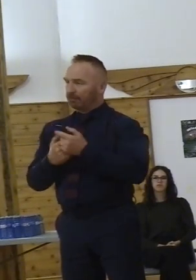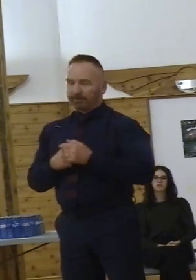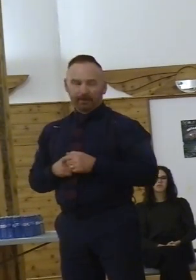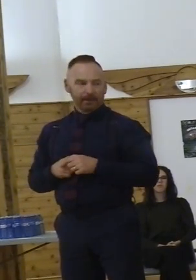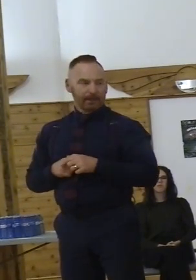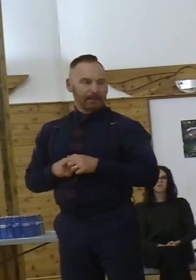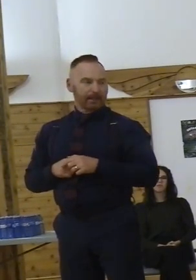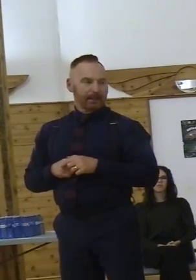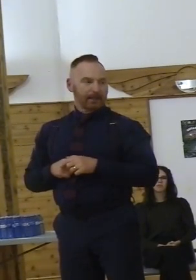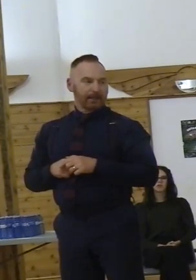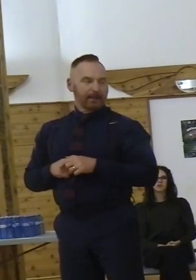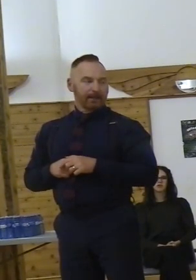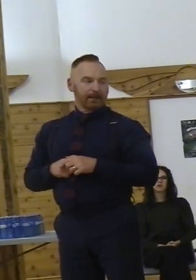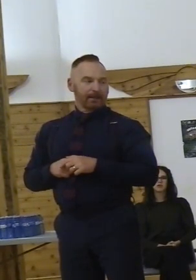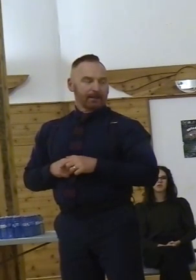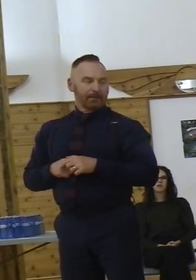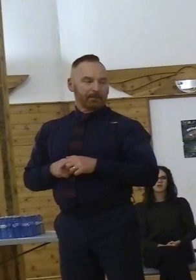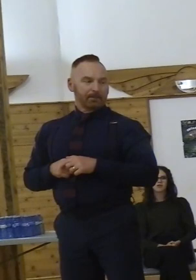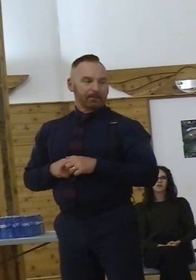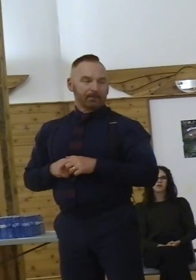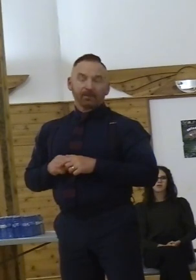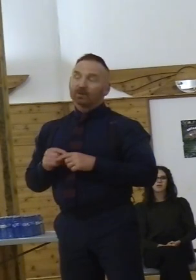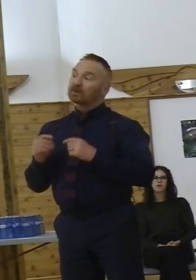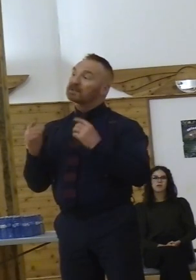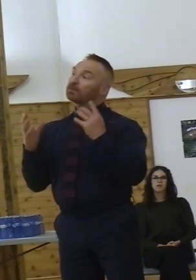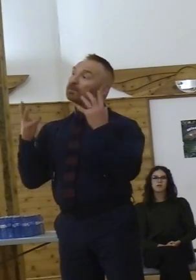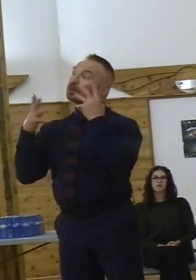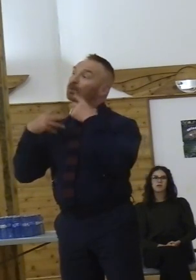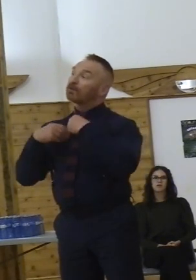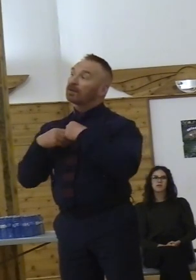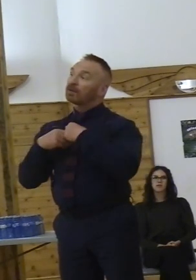So it's a beautiful way of life.